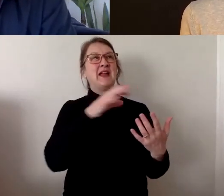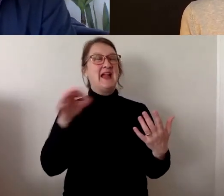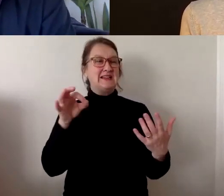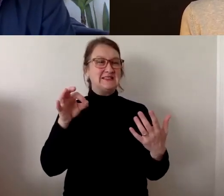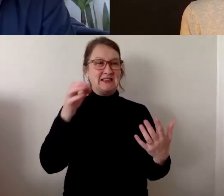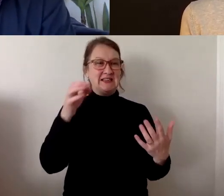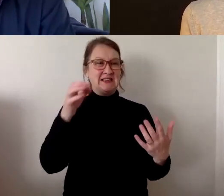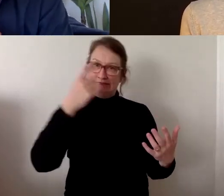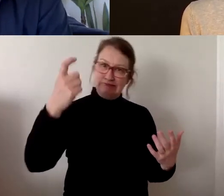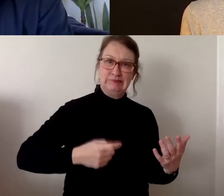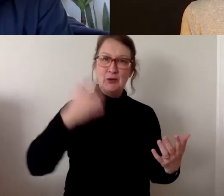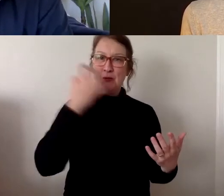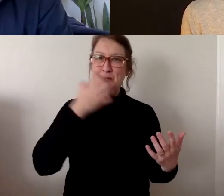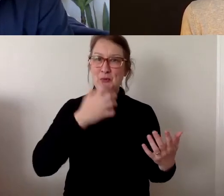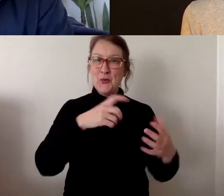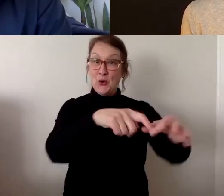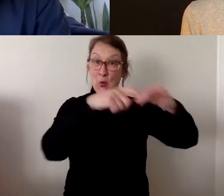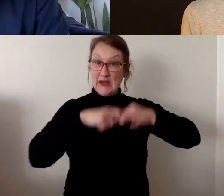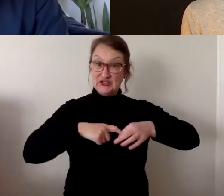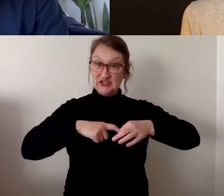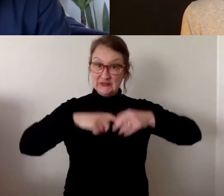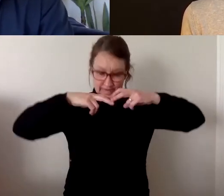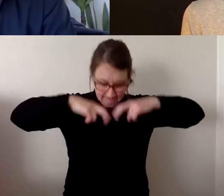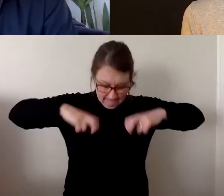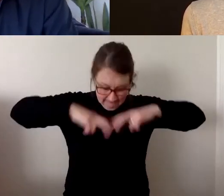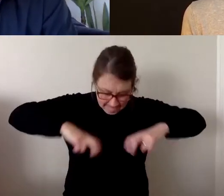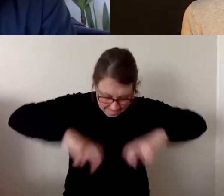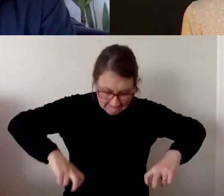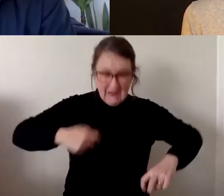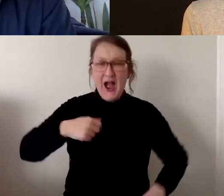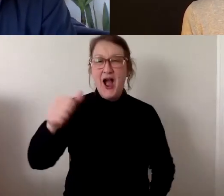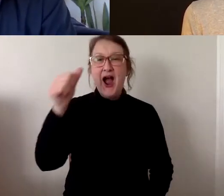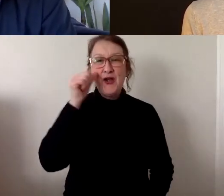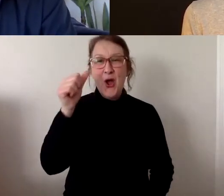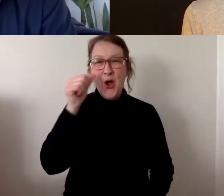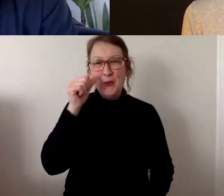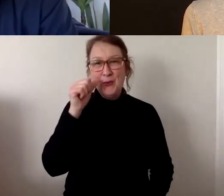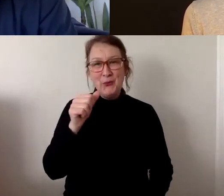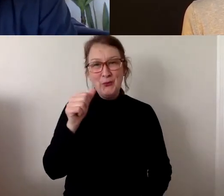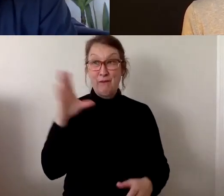question. Take it from me - I know that! Our purpose is crucial to